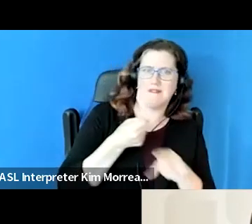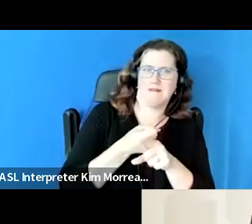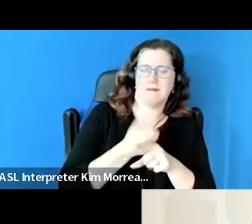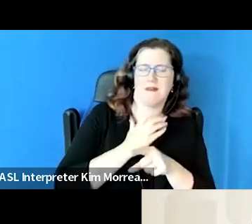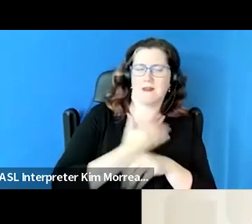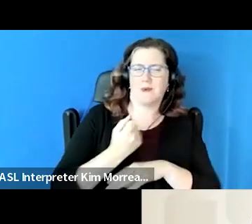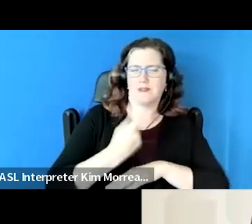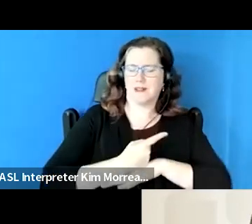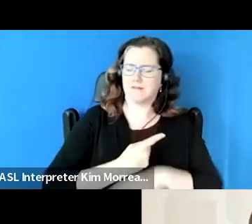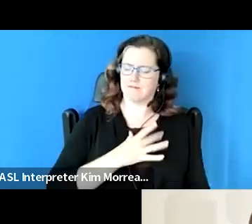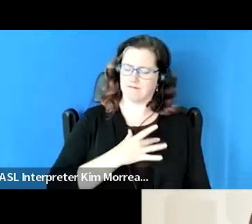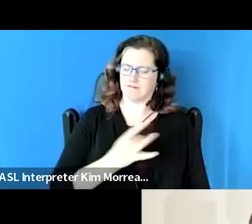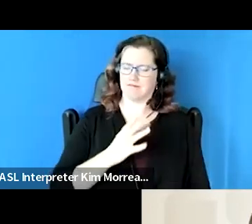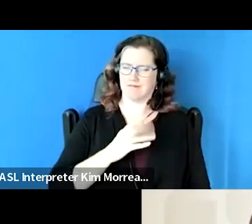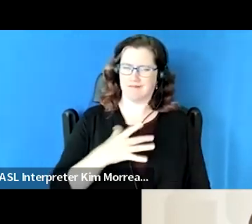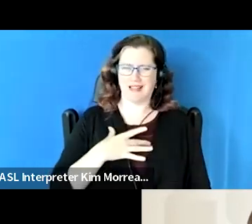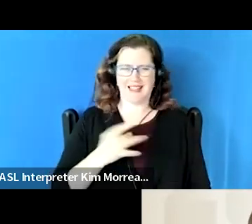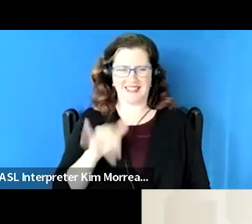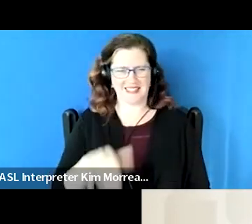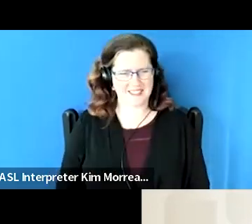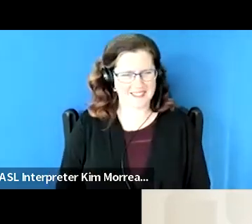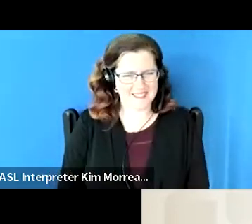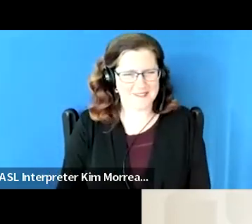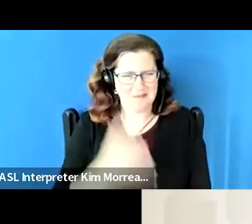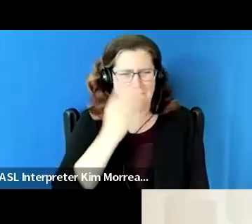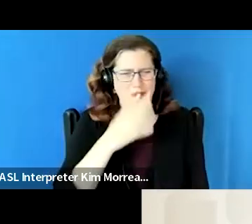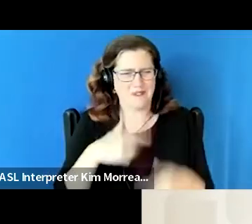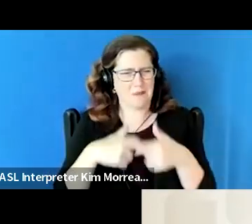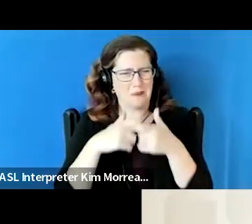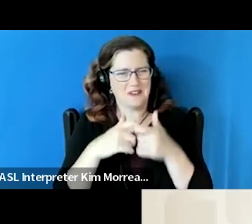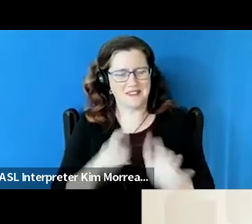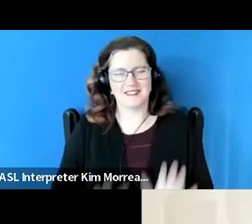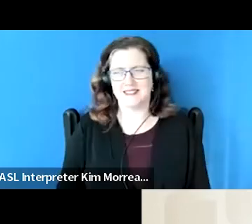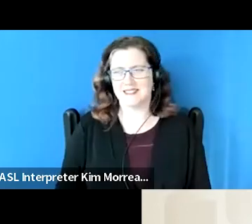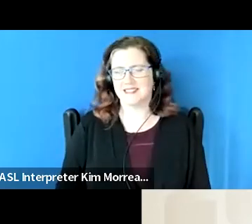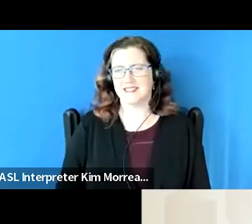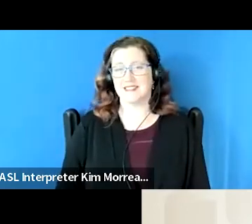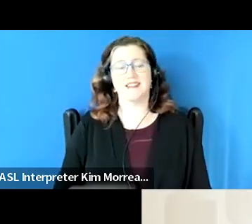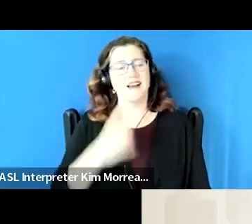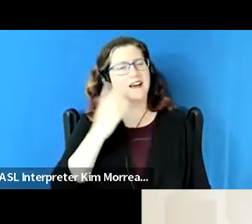I just think, I think that's a beautiful pause. I know that there are other organizations,